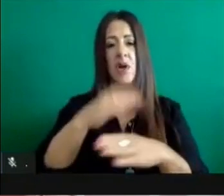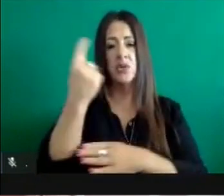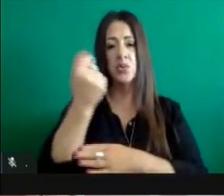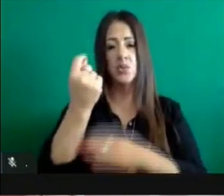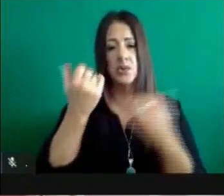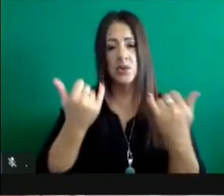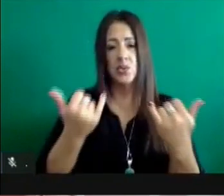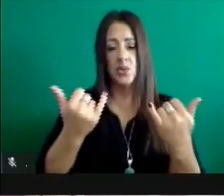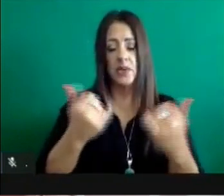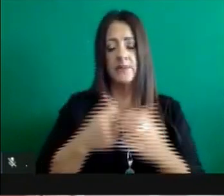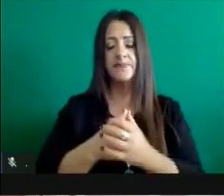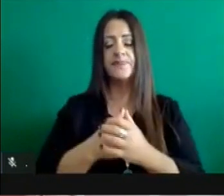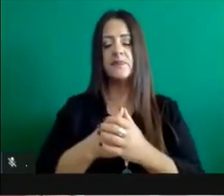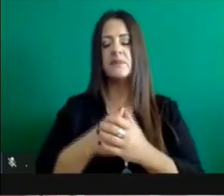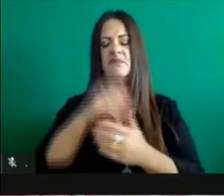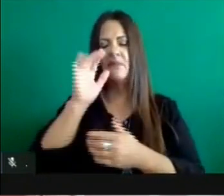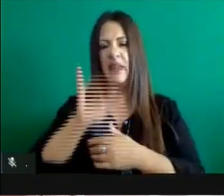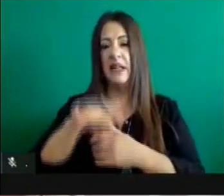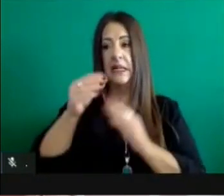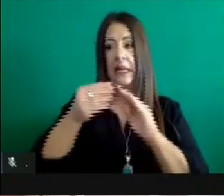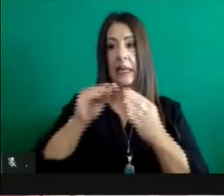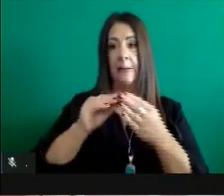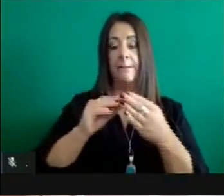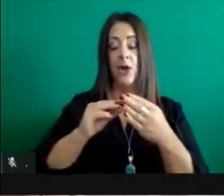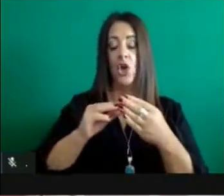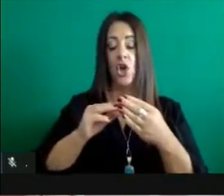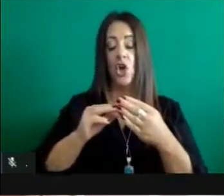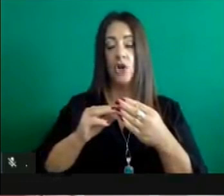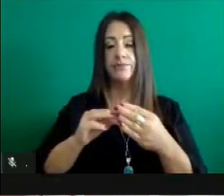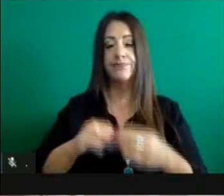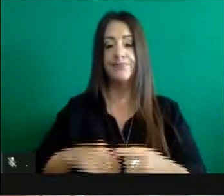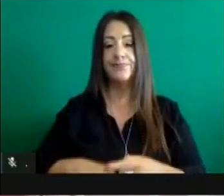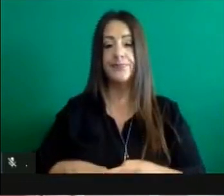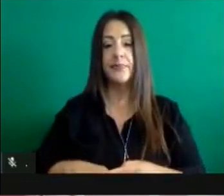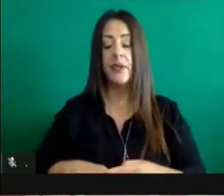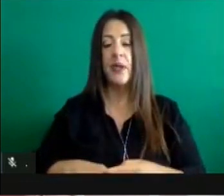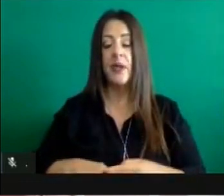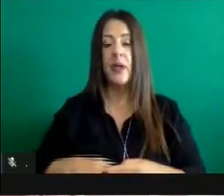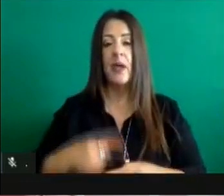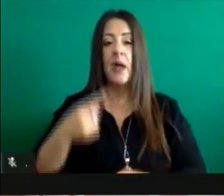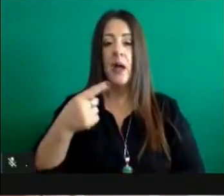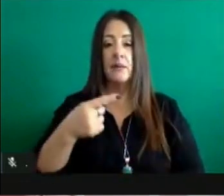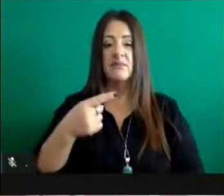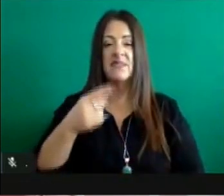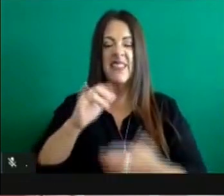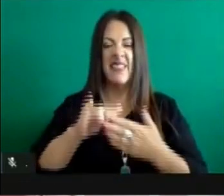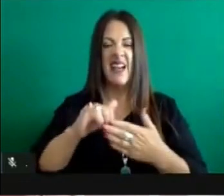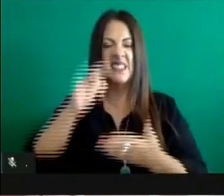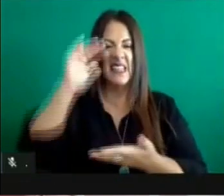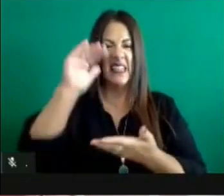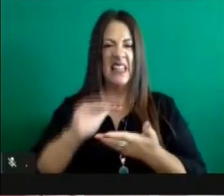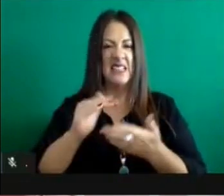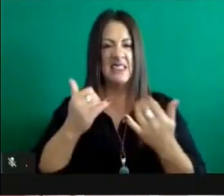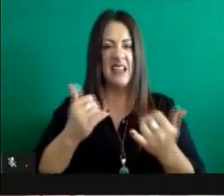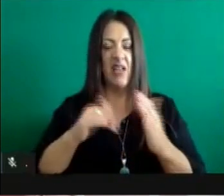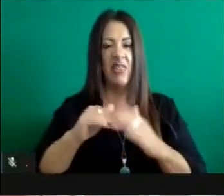EVENING. WE THEN PUBLISH THEM ON TUESDAY. THEN, FOR THESE NUMBERS, A LITTLE LOWER THAN SOME OF THE